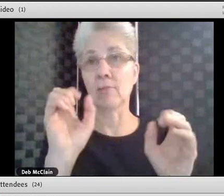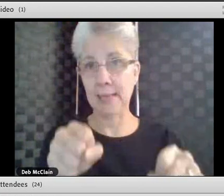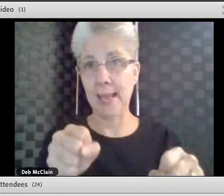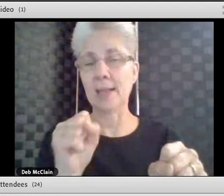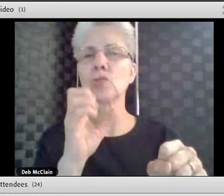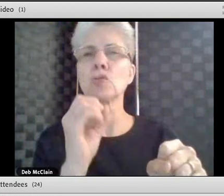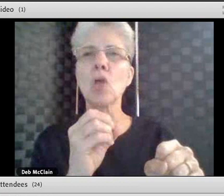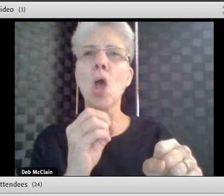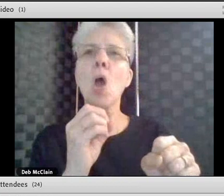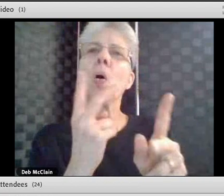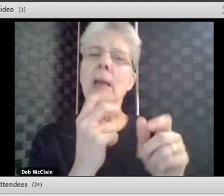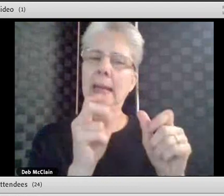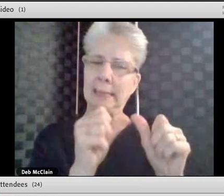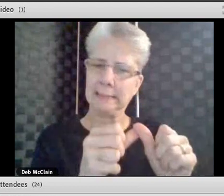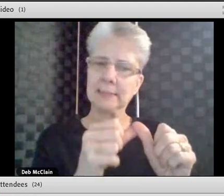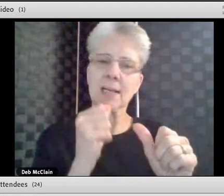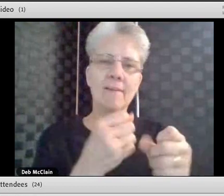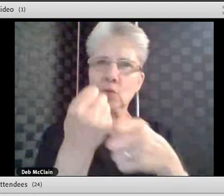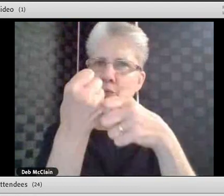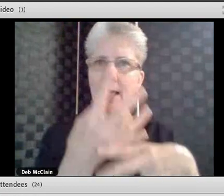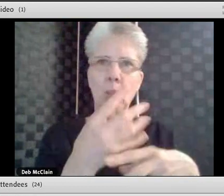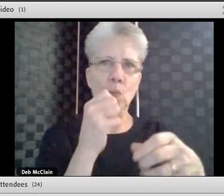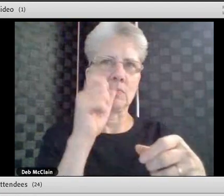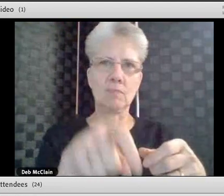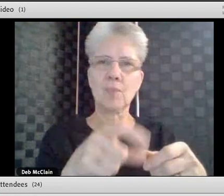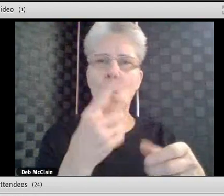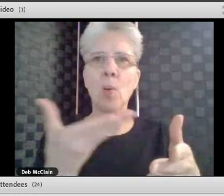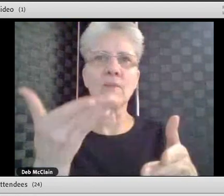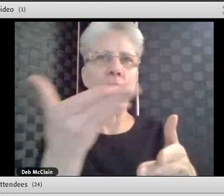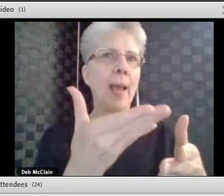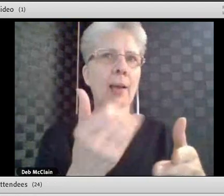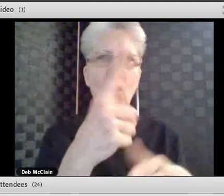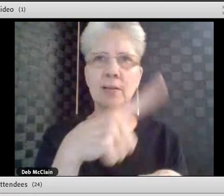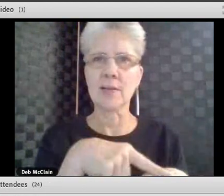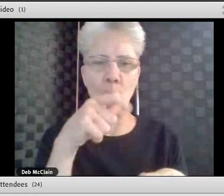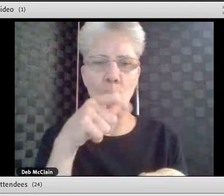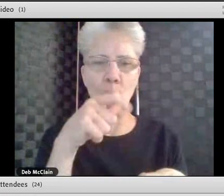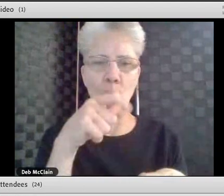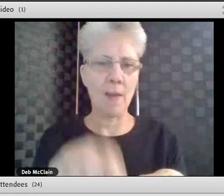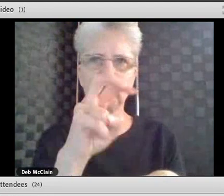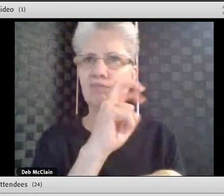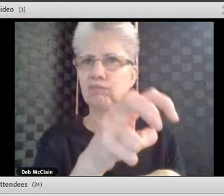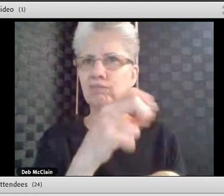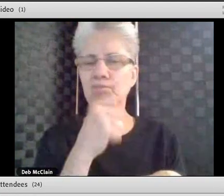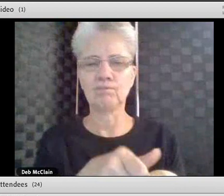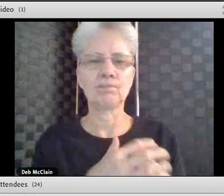although it can be checked out, and so this, you know, keeps with not having to download everything or move it around all the time.